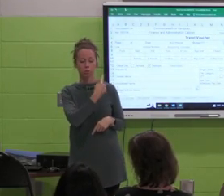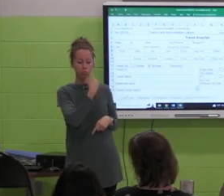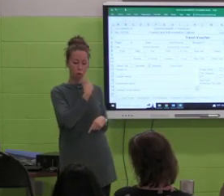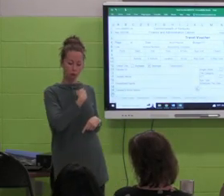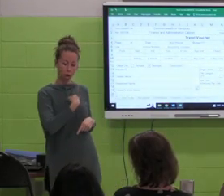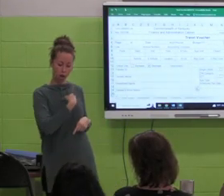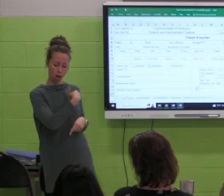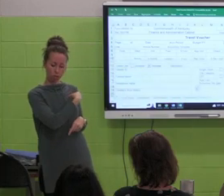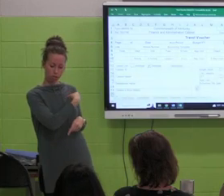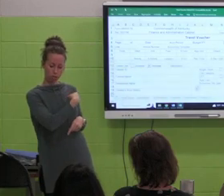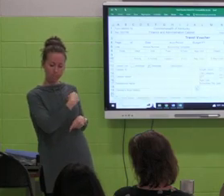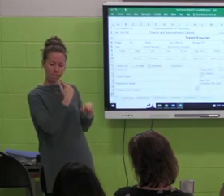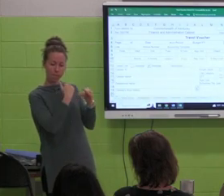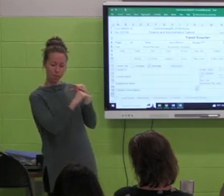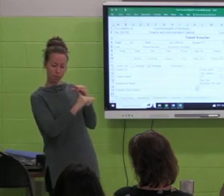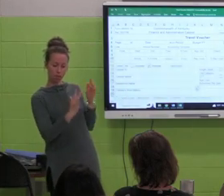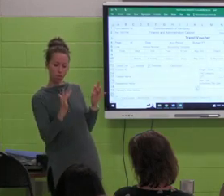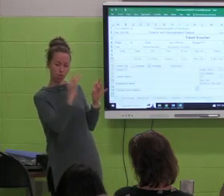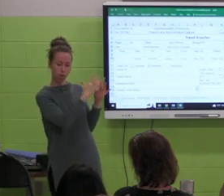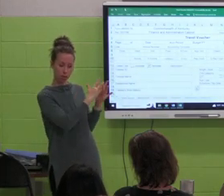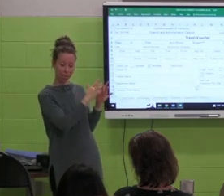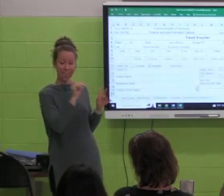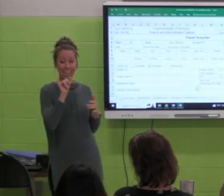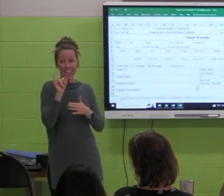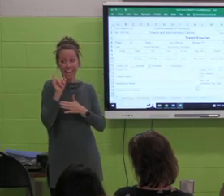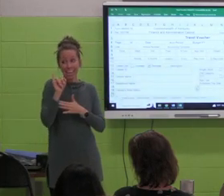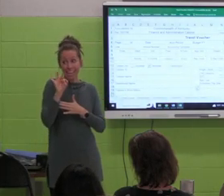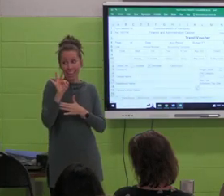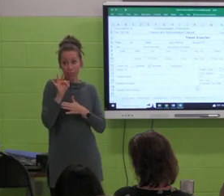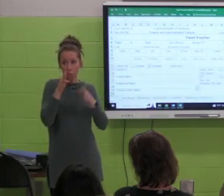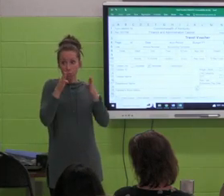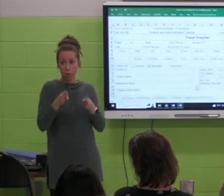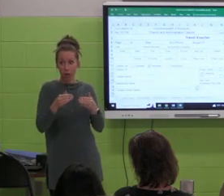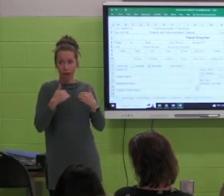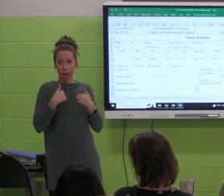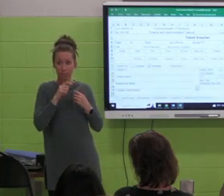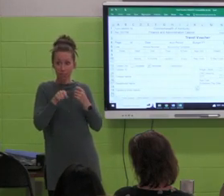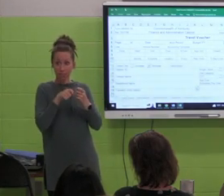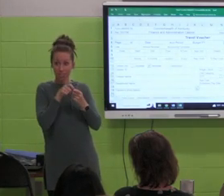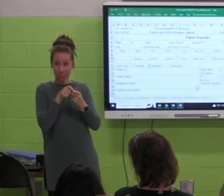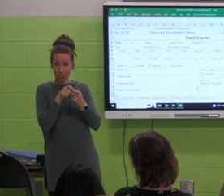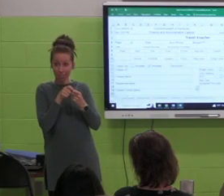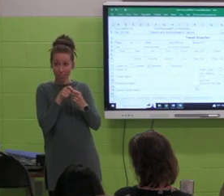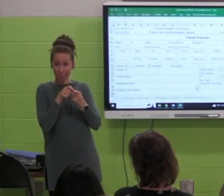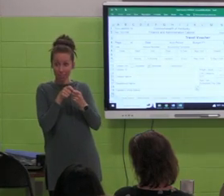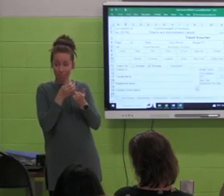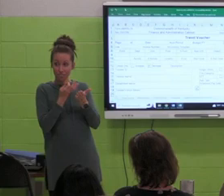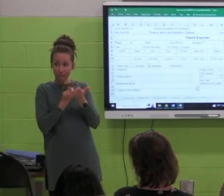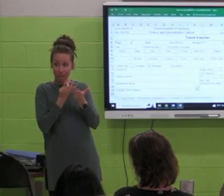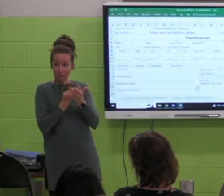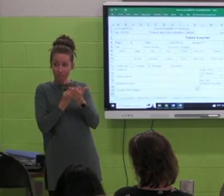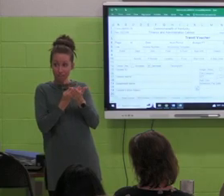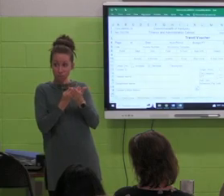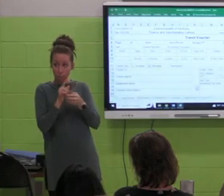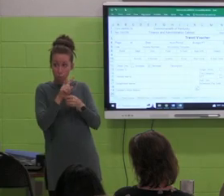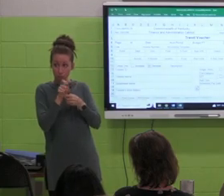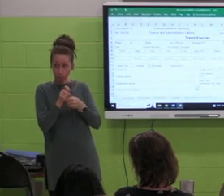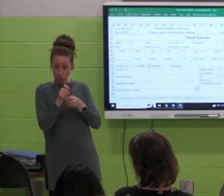out um someone has a particular finance thing they're reaching out about whom do we need to